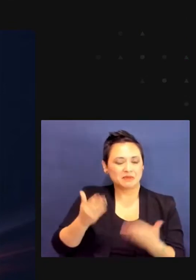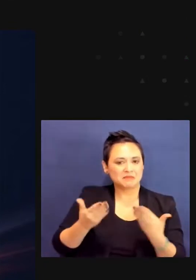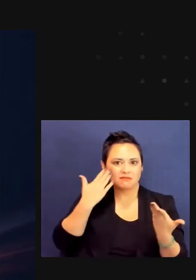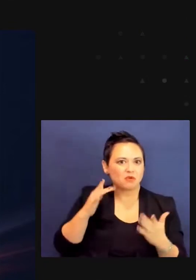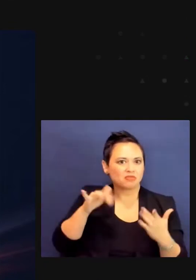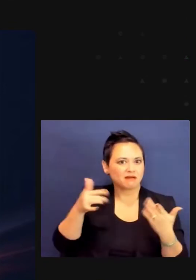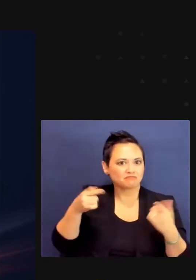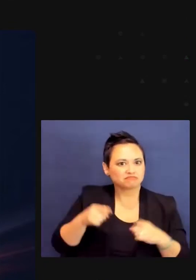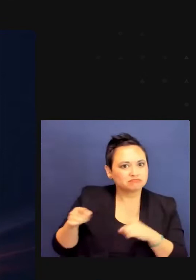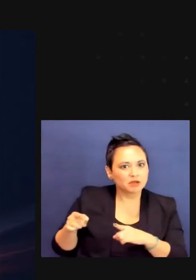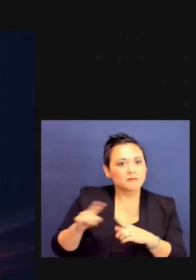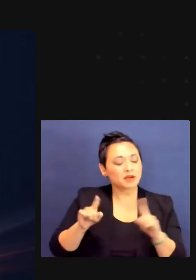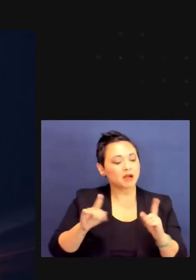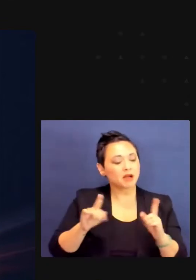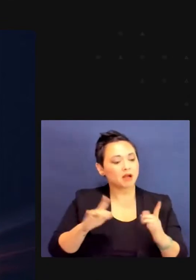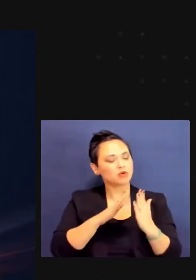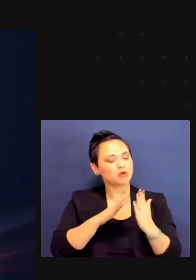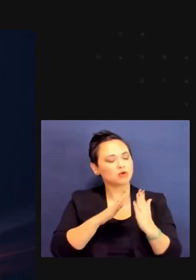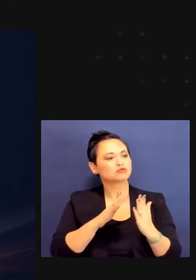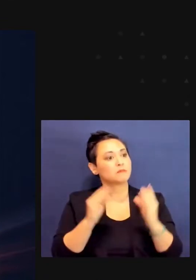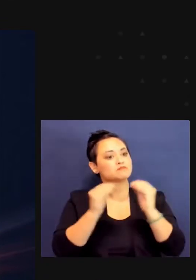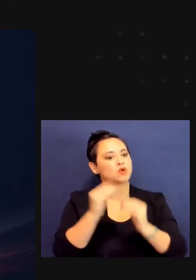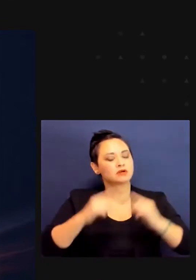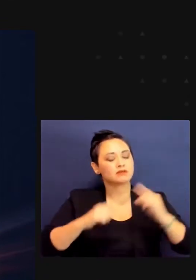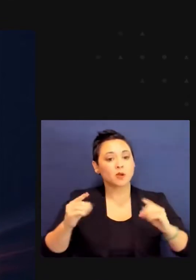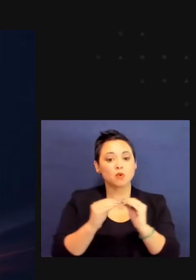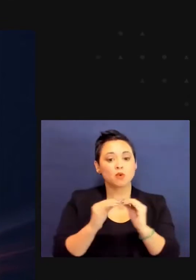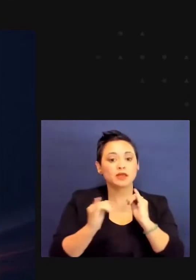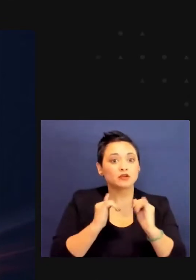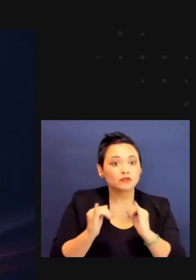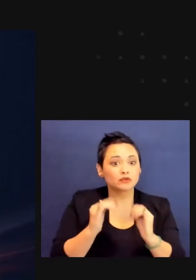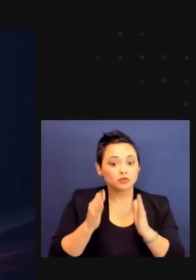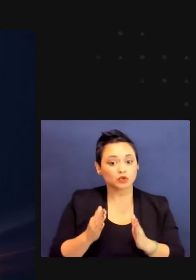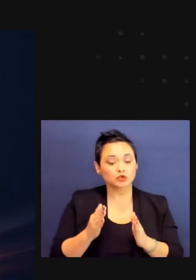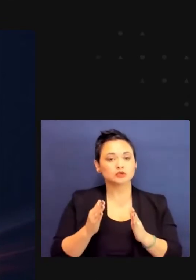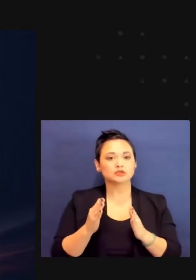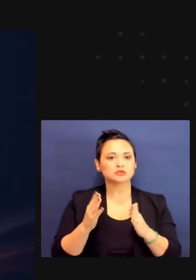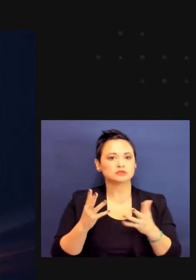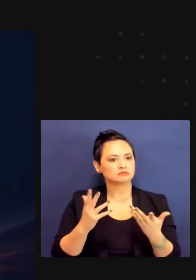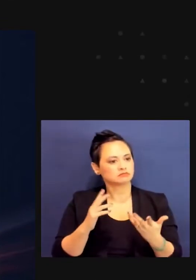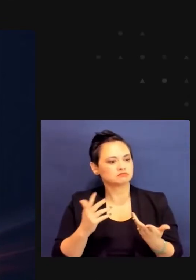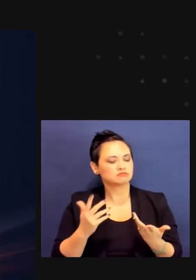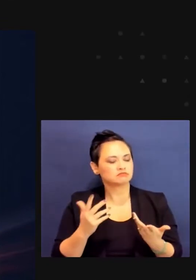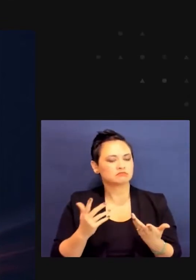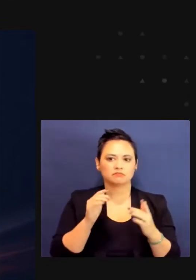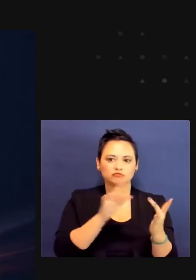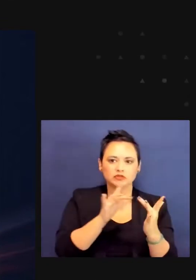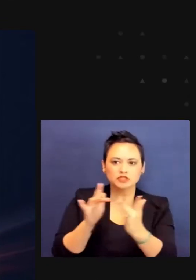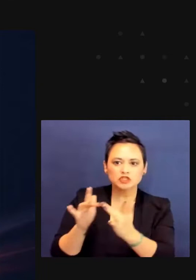interviewers within our loops, ensuring we're reaching out to find the diverse talent that is out there,